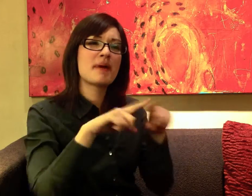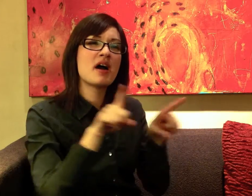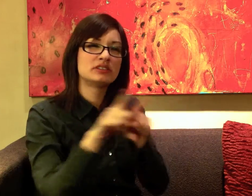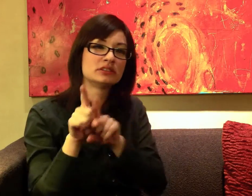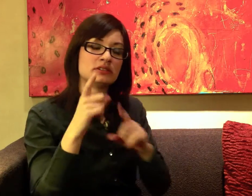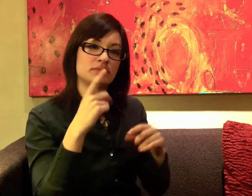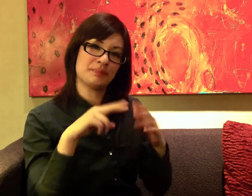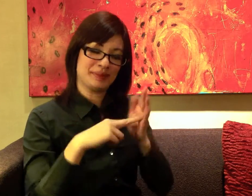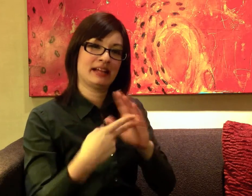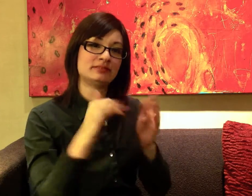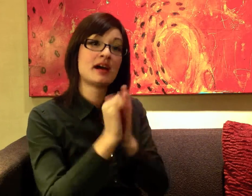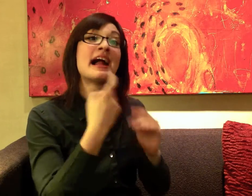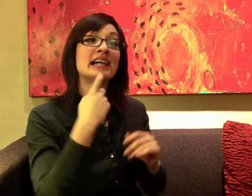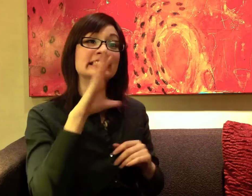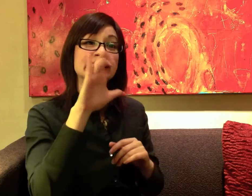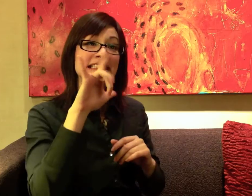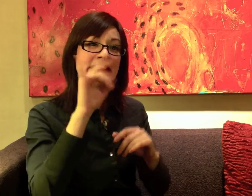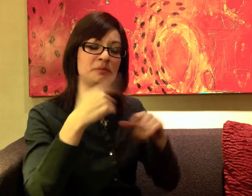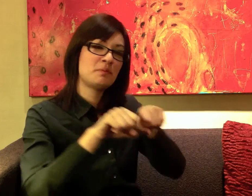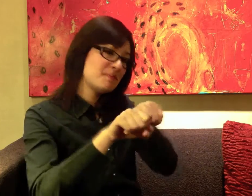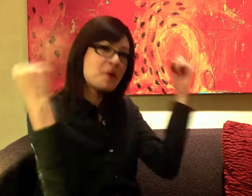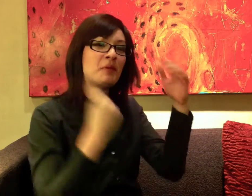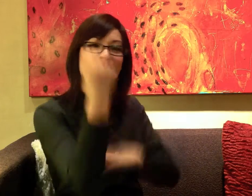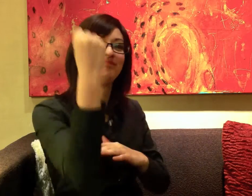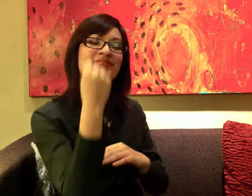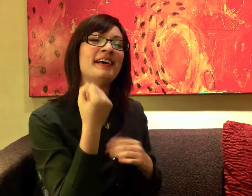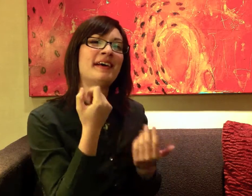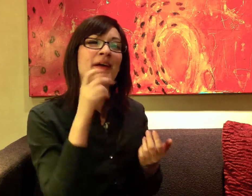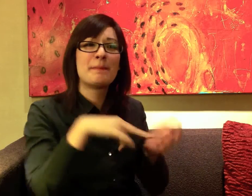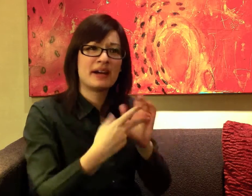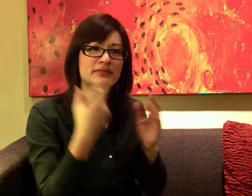but this also means the glass ceiling has been broken. With that,